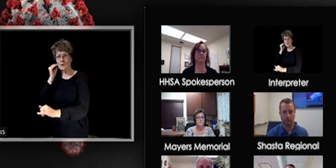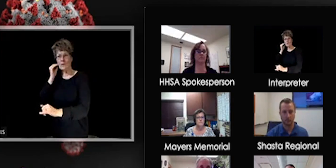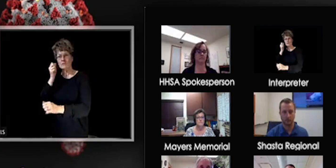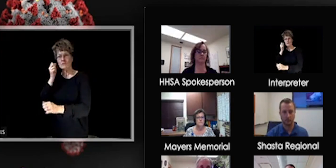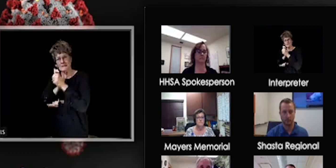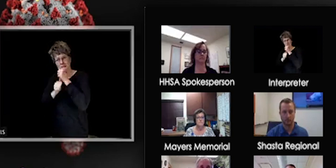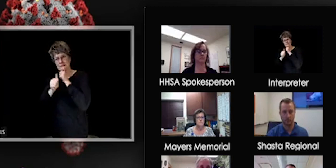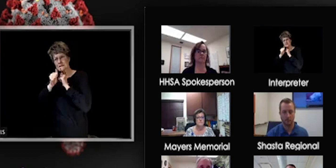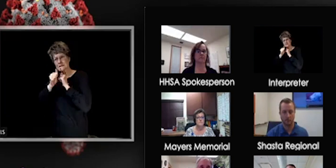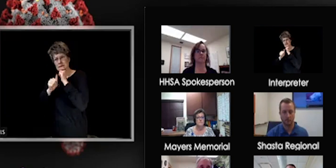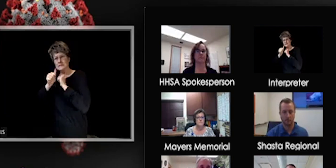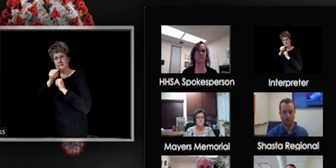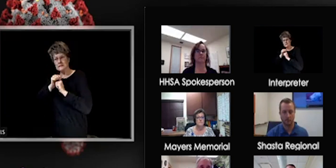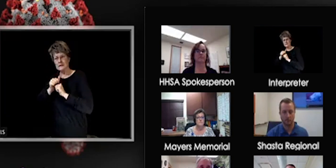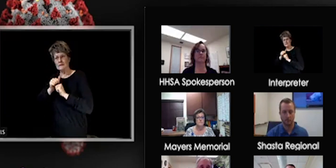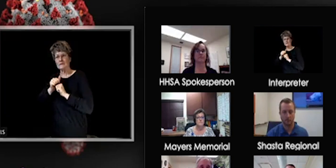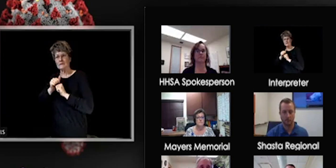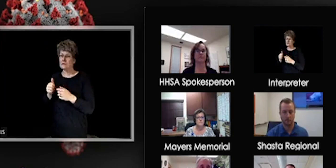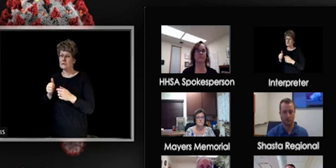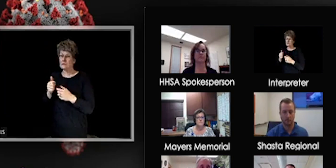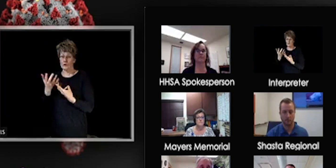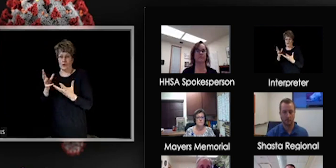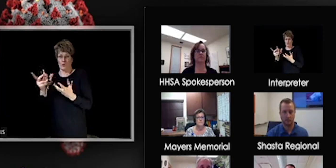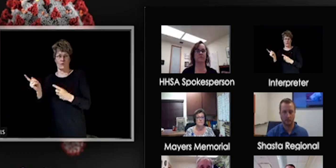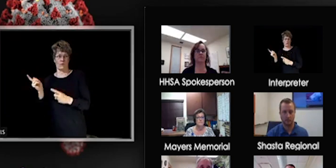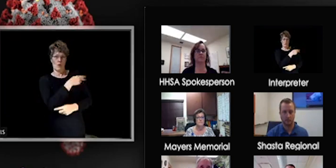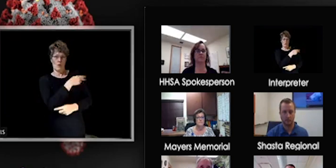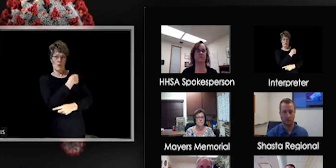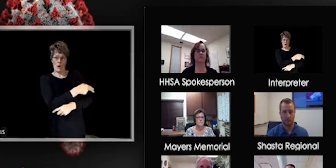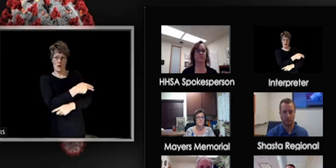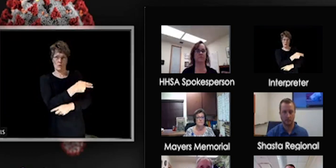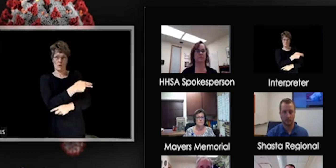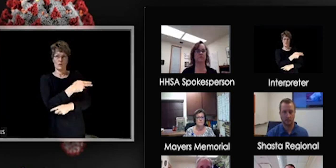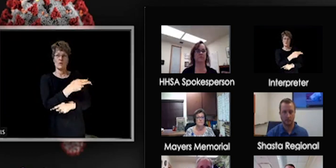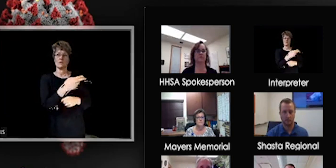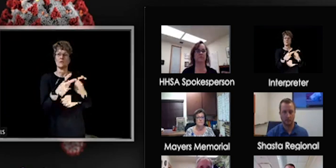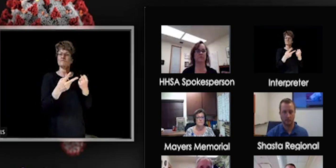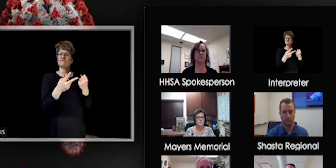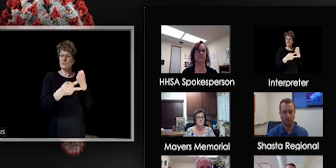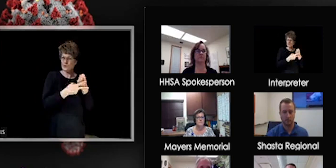some anxiety about going there, which now we’re trying to reverse, by the way, and